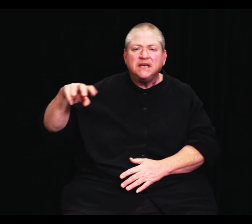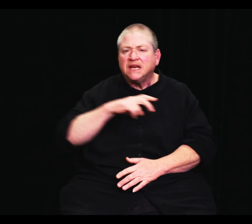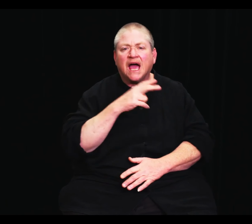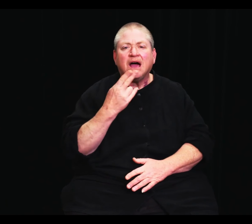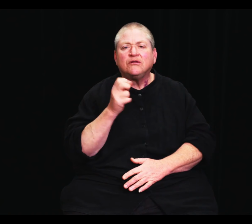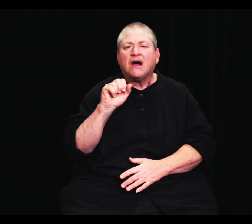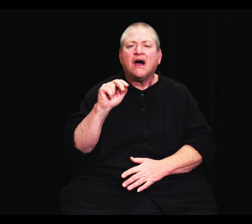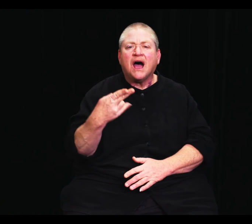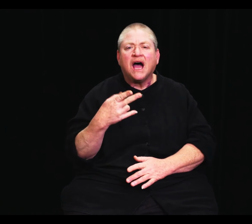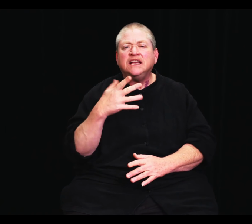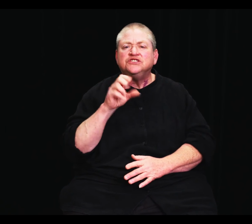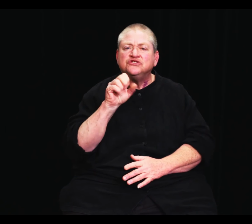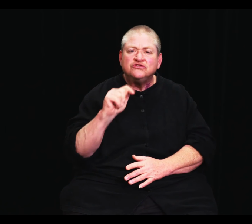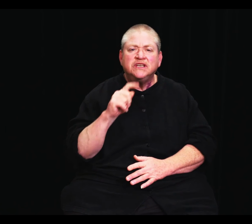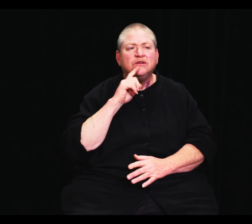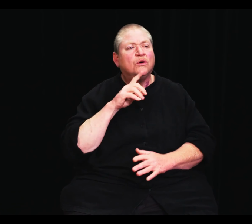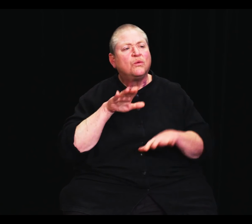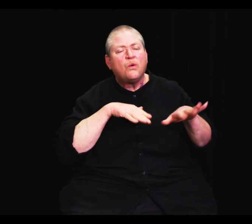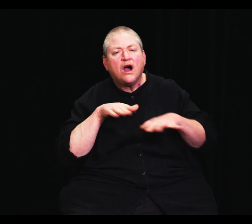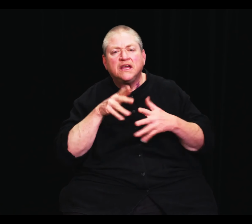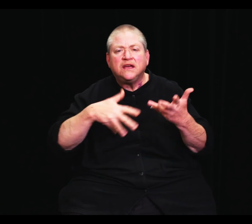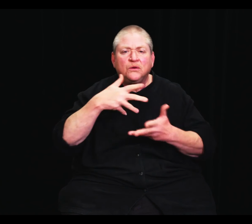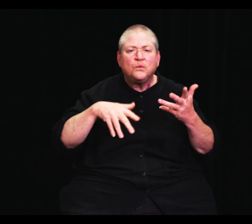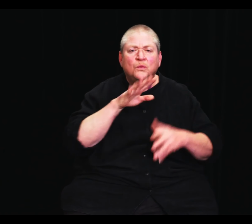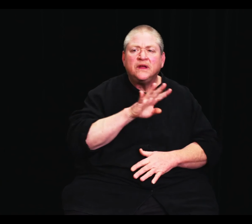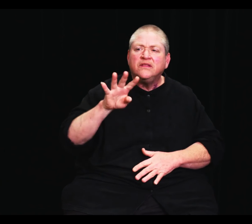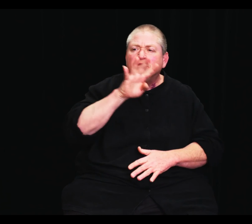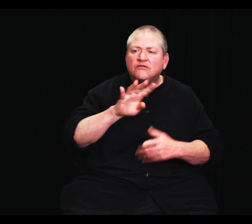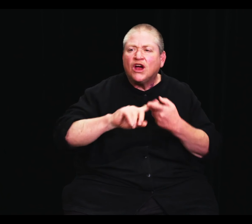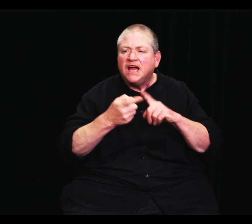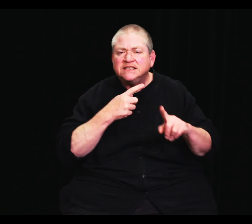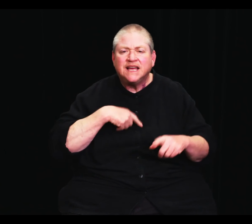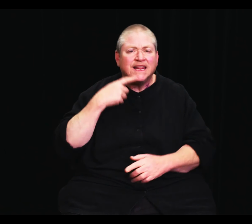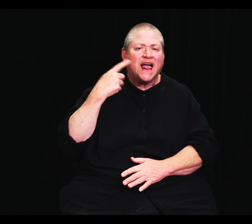that made this journey powerful. I will never forget the hundreds of walks up and down High Street,